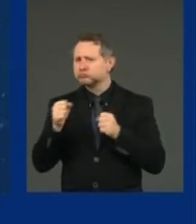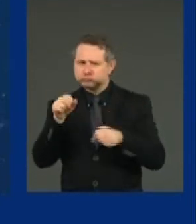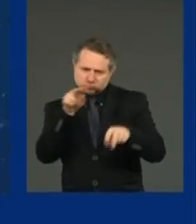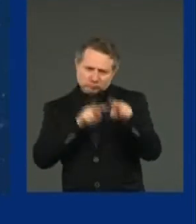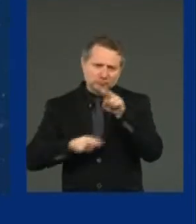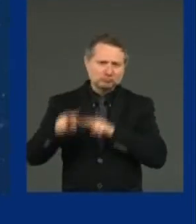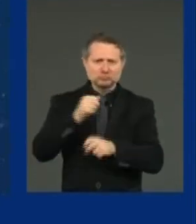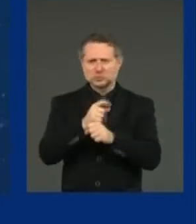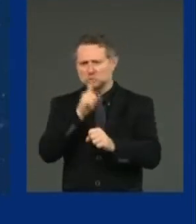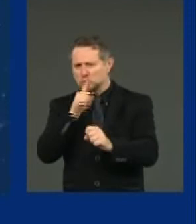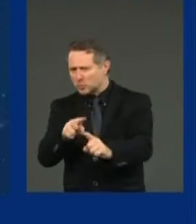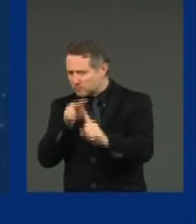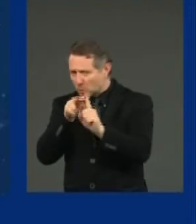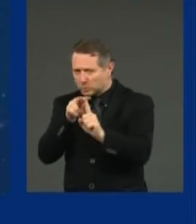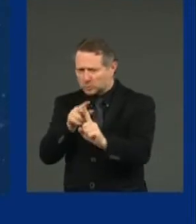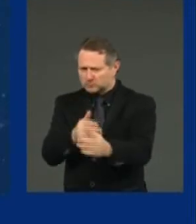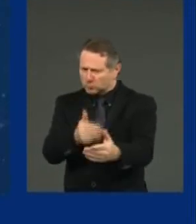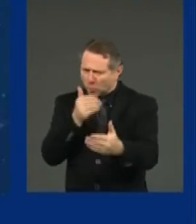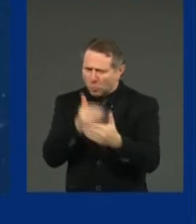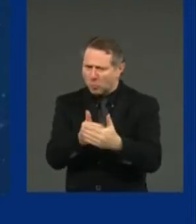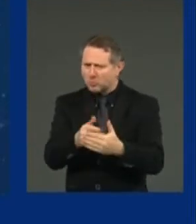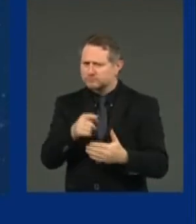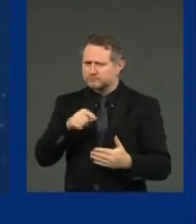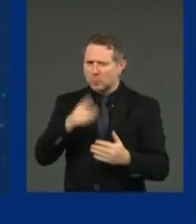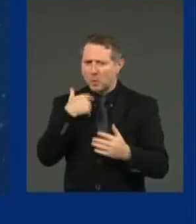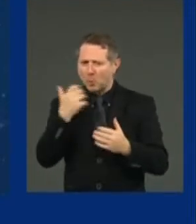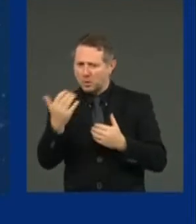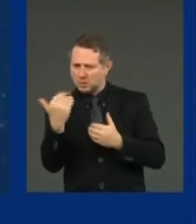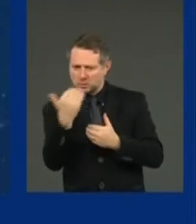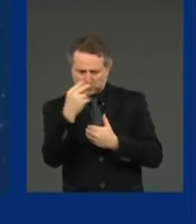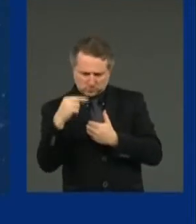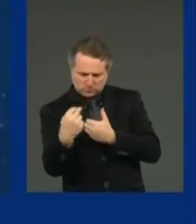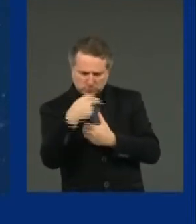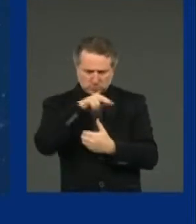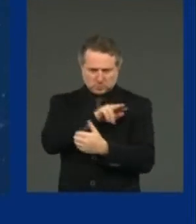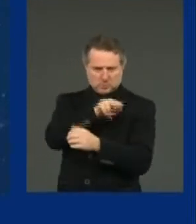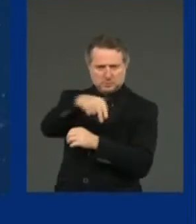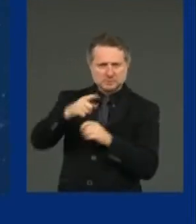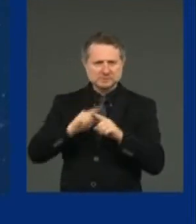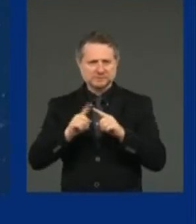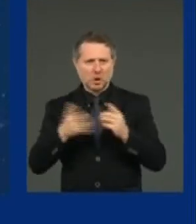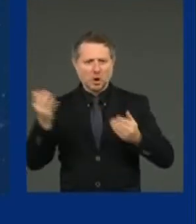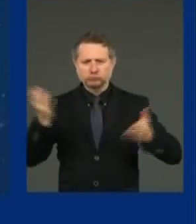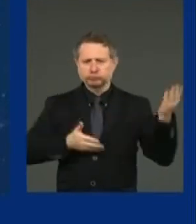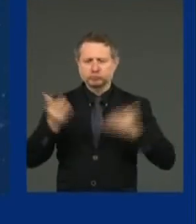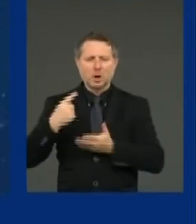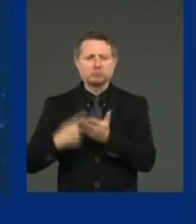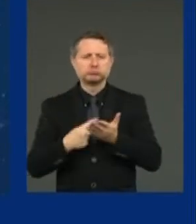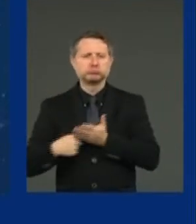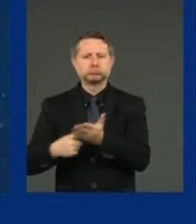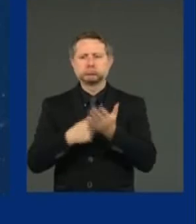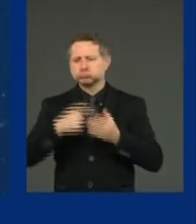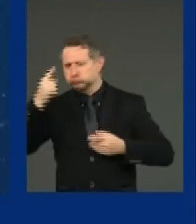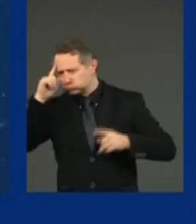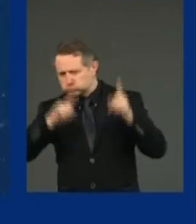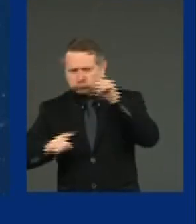PEOPLE REVIEWING AND THEN REVIEWING THE REVIEWERS AND THEN AS MANY OPINIONS OF EXPERTS THAT